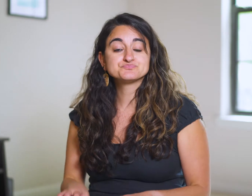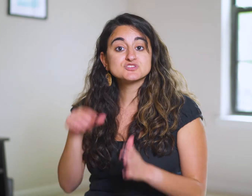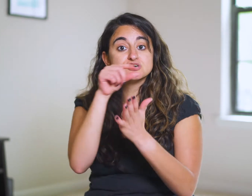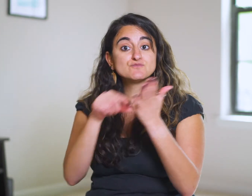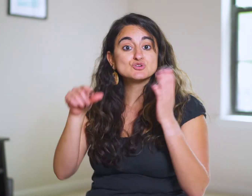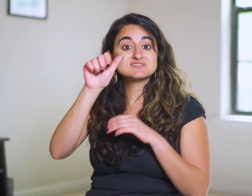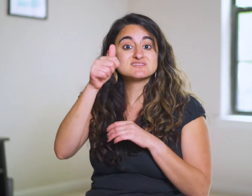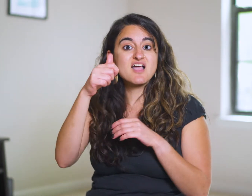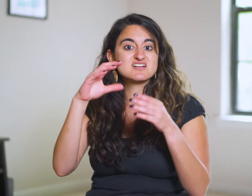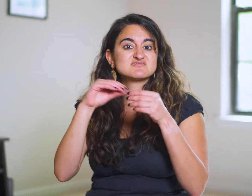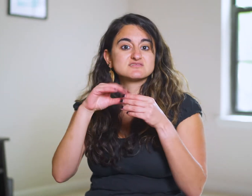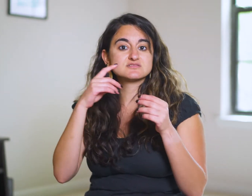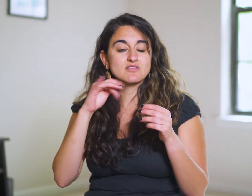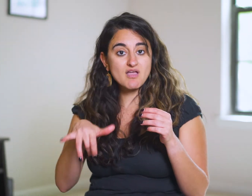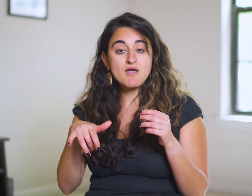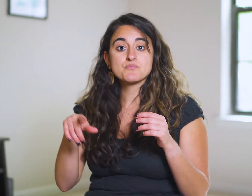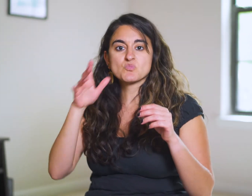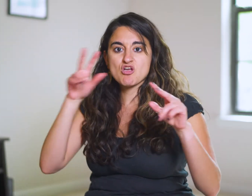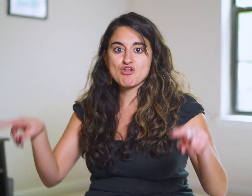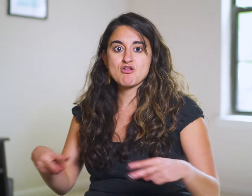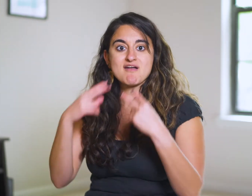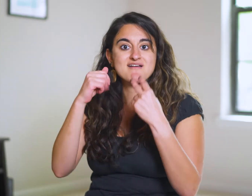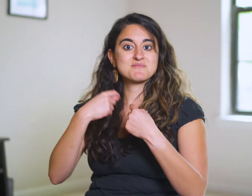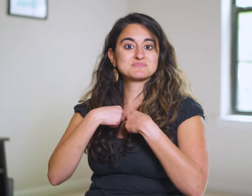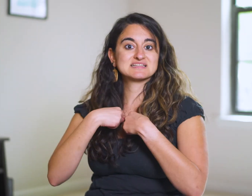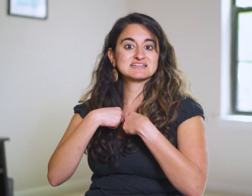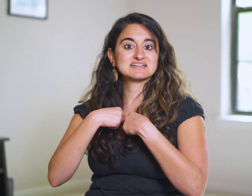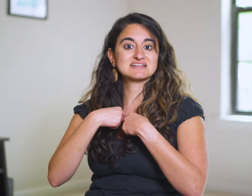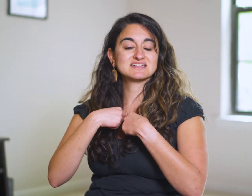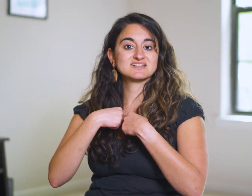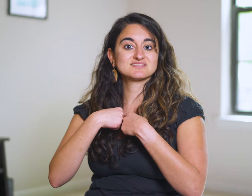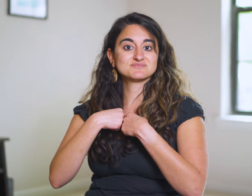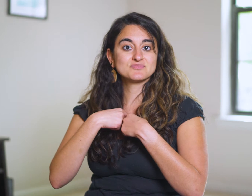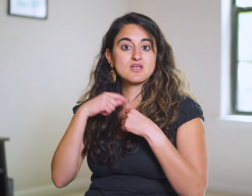Verse 10 says, they will “look on Me,